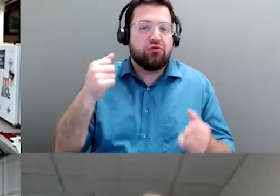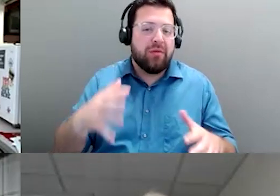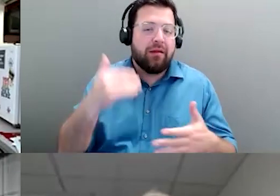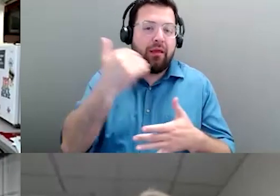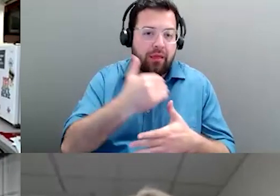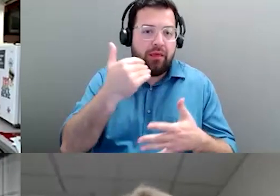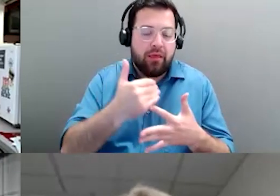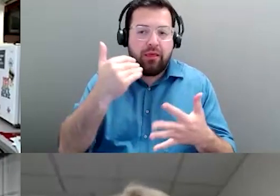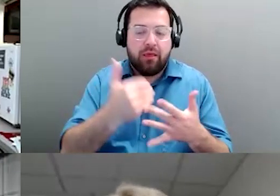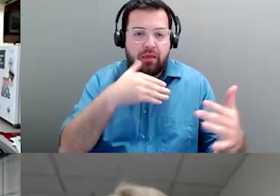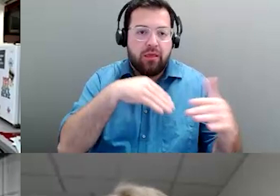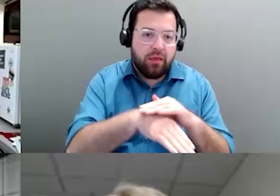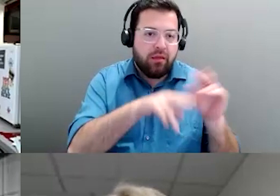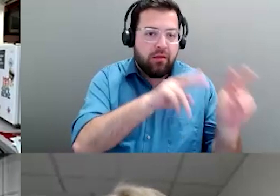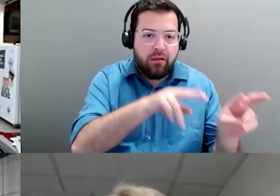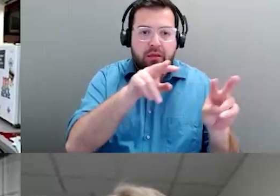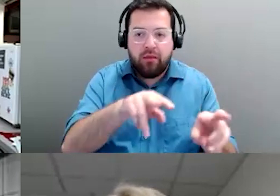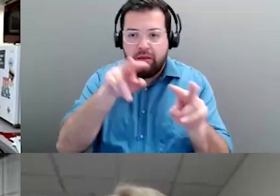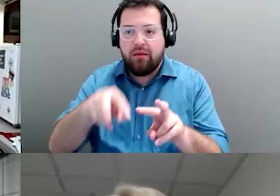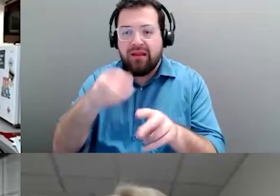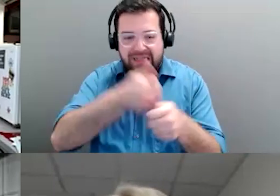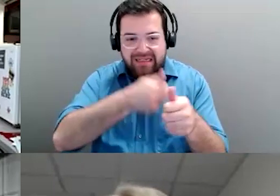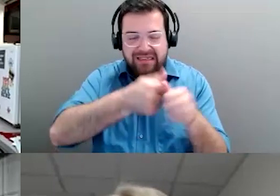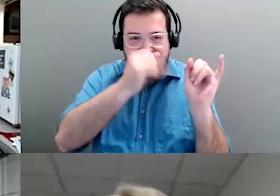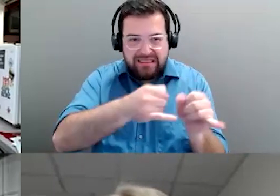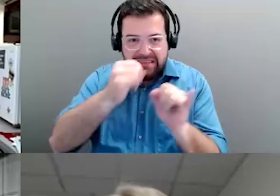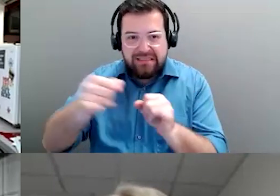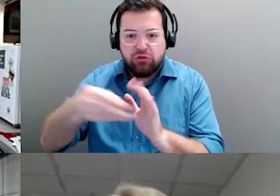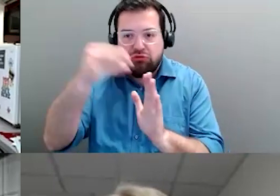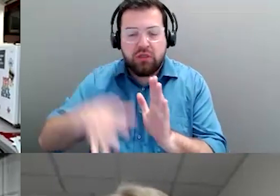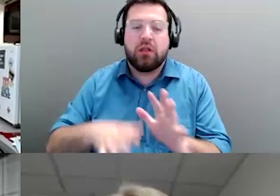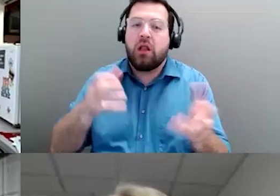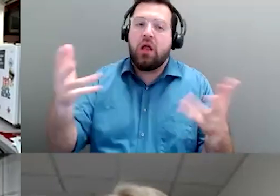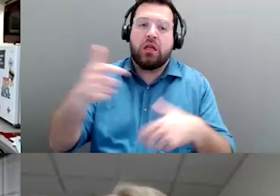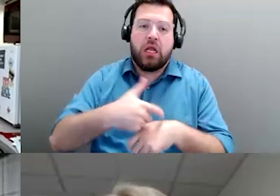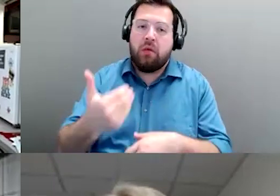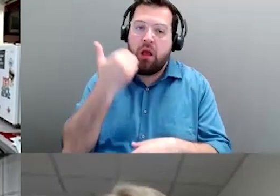It's a it's a little more, time consuming for them. And again, they have a lot of classes they have to look at.